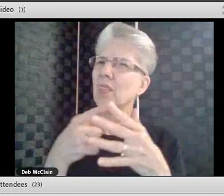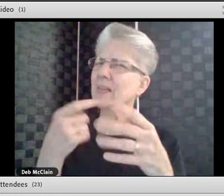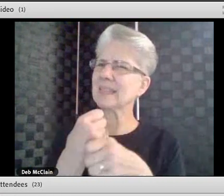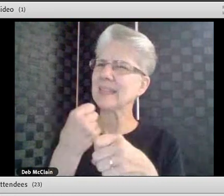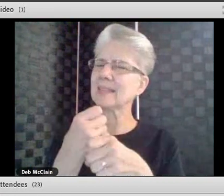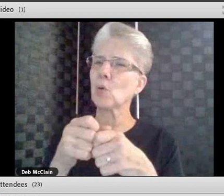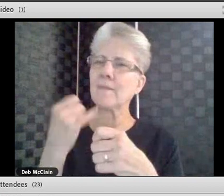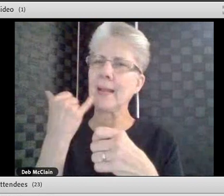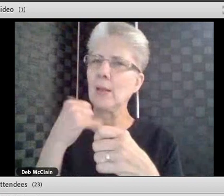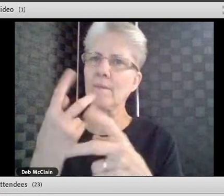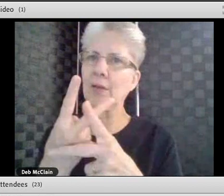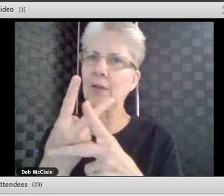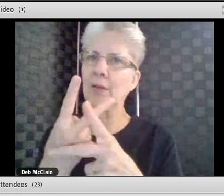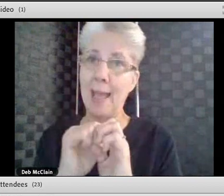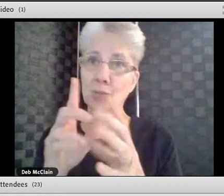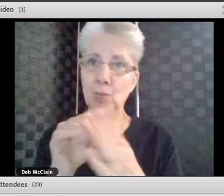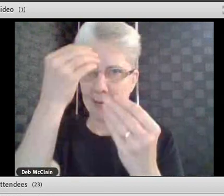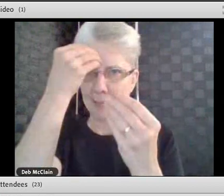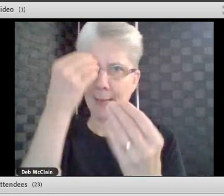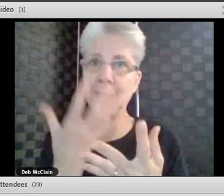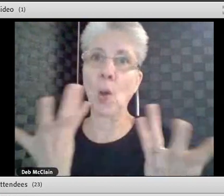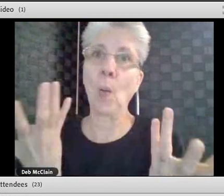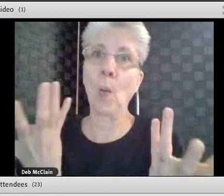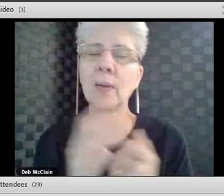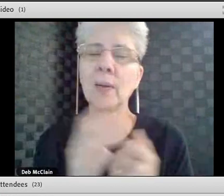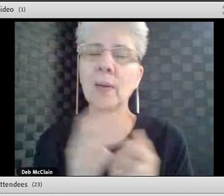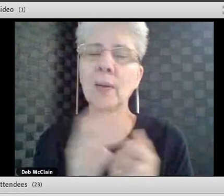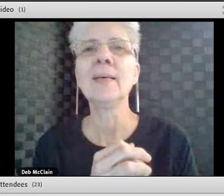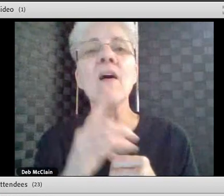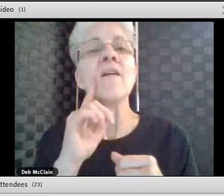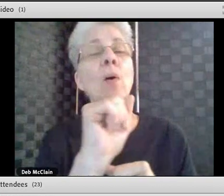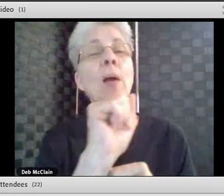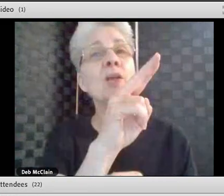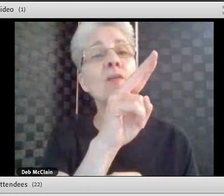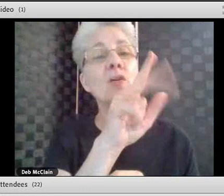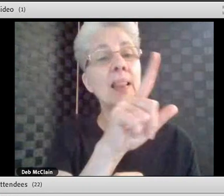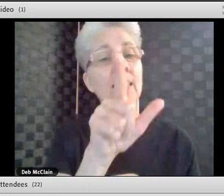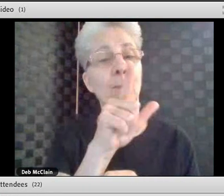and it's hard to measure these statistics. So if anybody figures out a way to do that, please let me know.